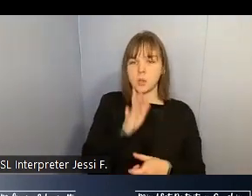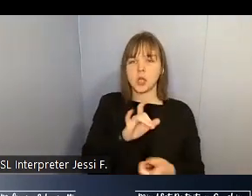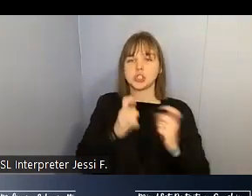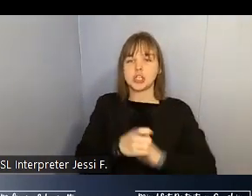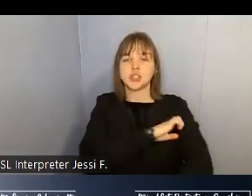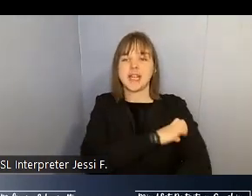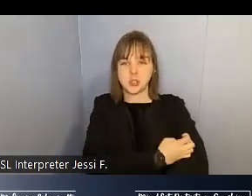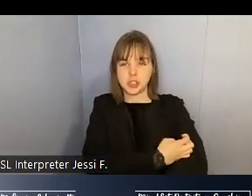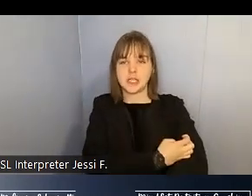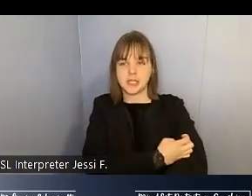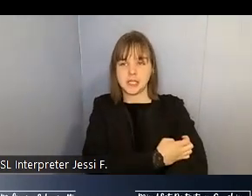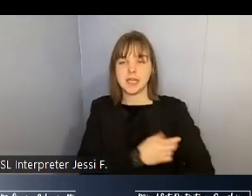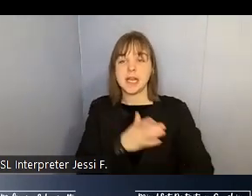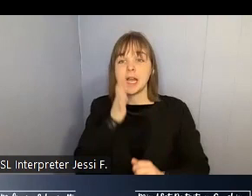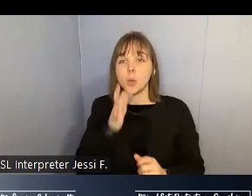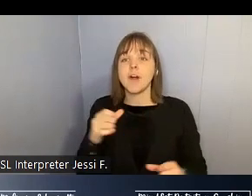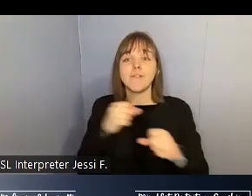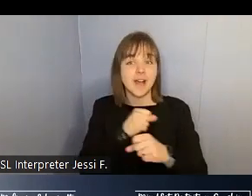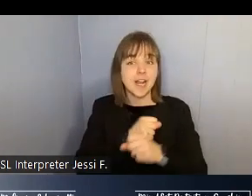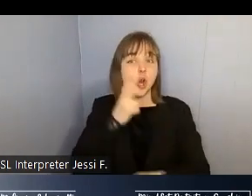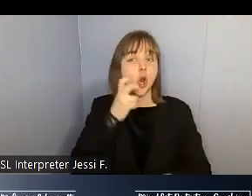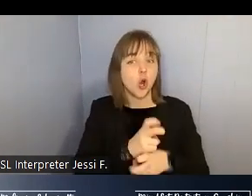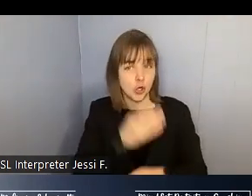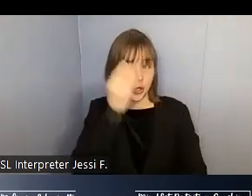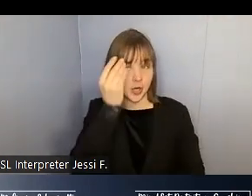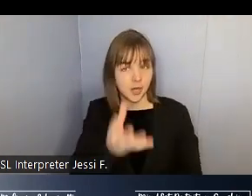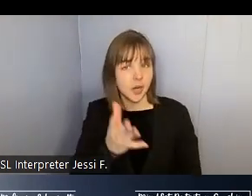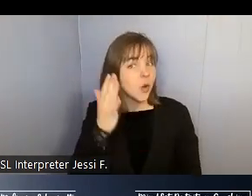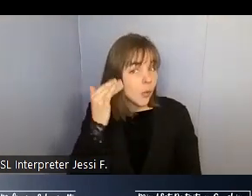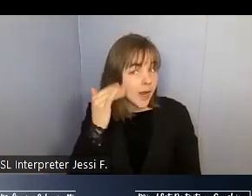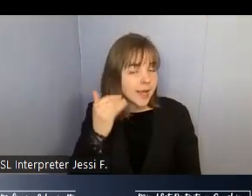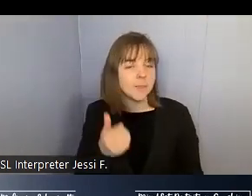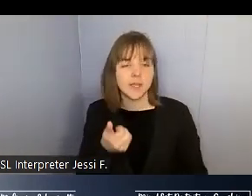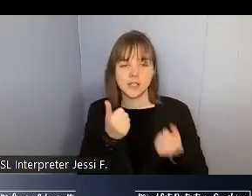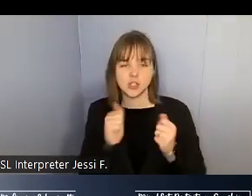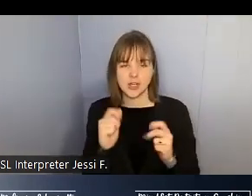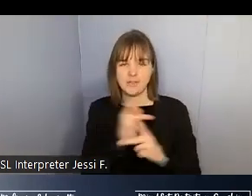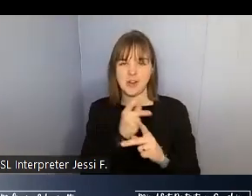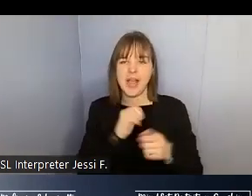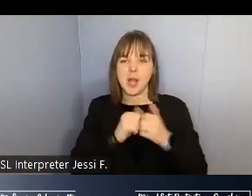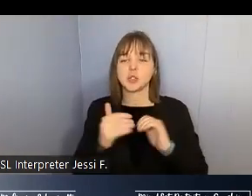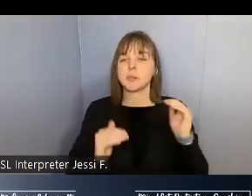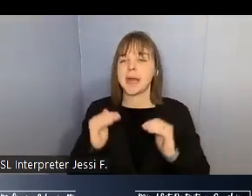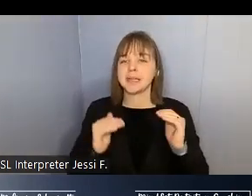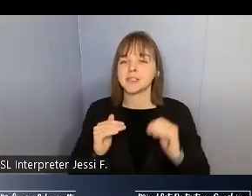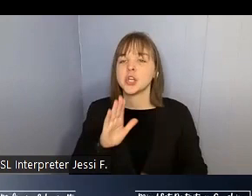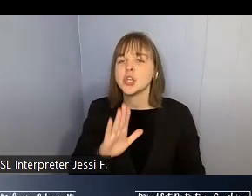and it fights back hard because it is always seeking homeostasis. So your body doesn't know you want a six pack.